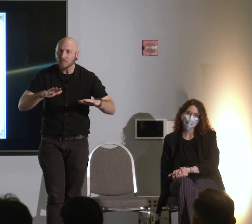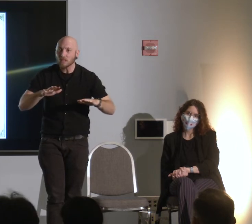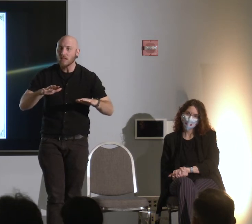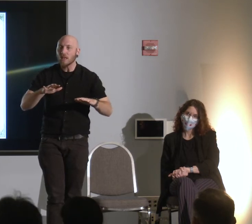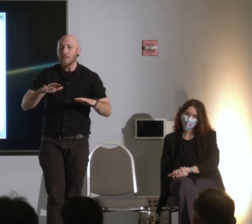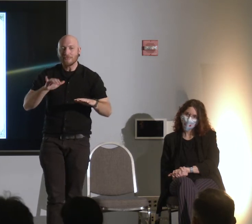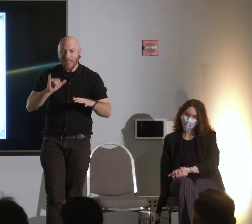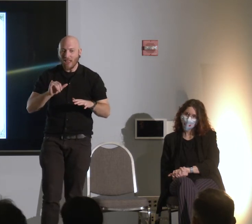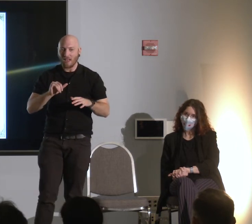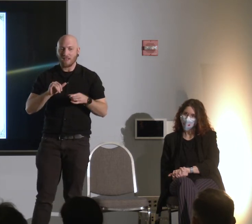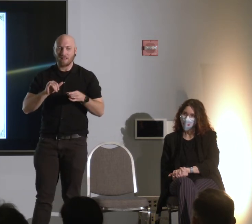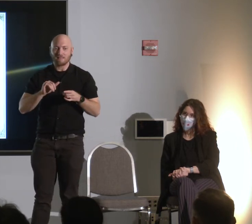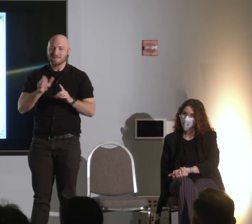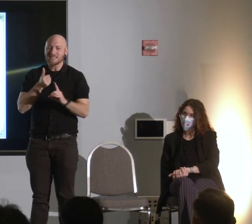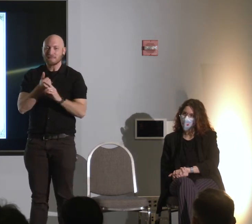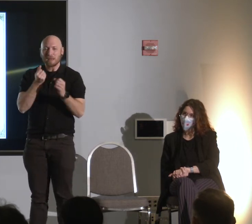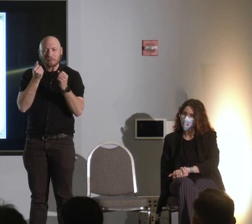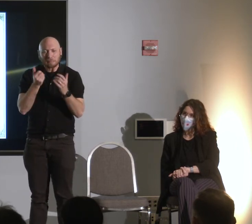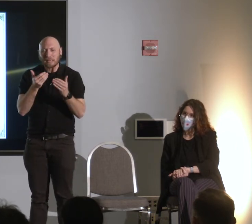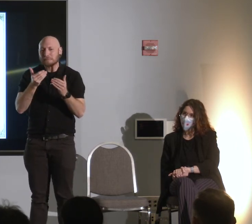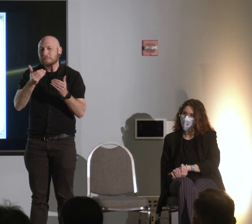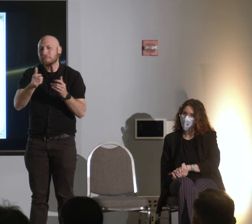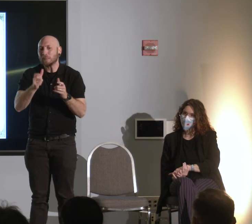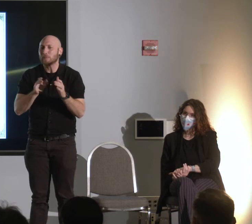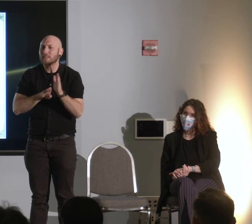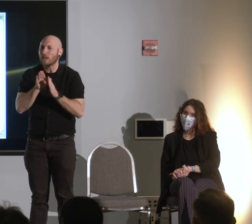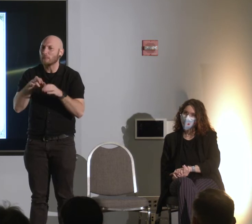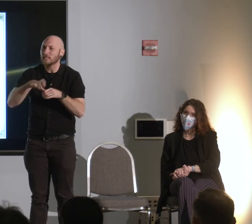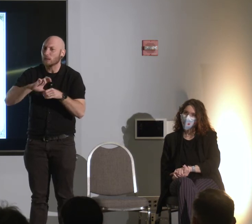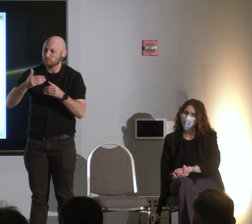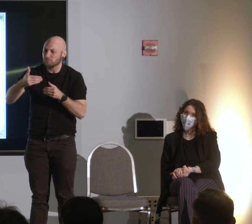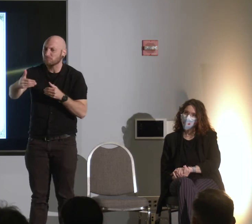knowledge for untold thousands of suburban developments in the decades to come.